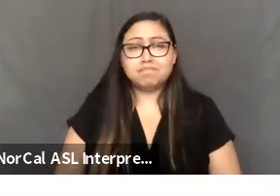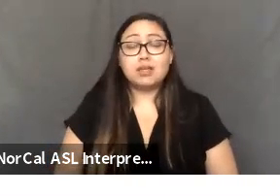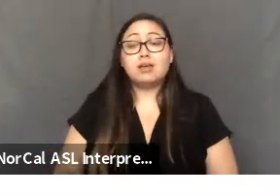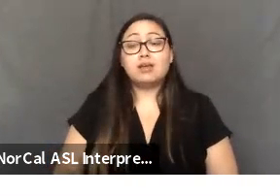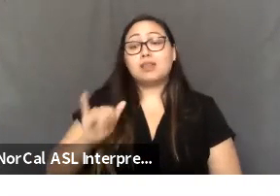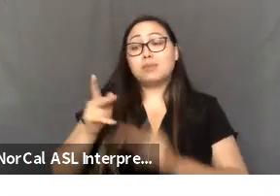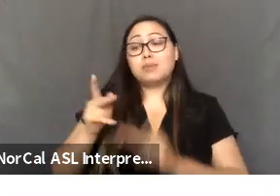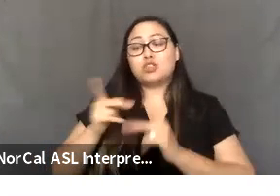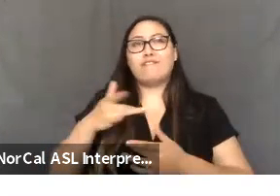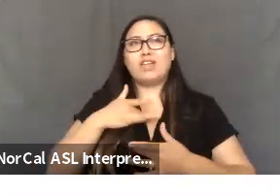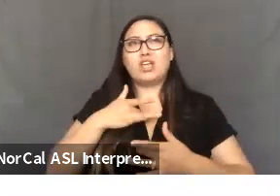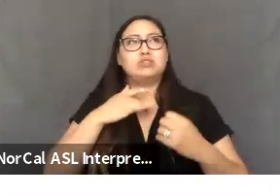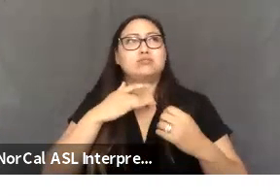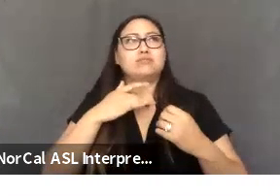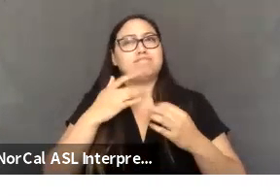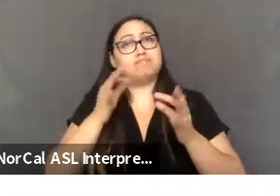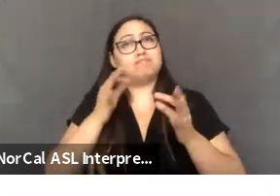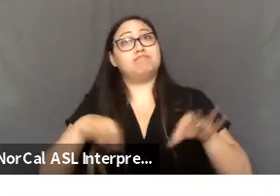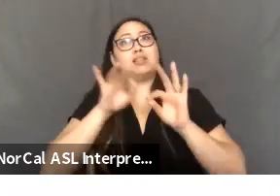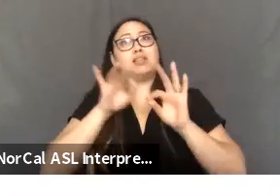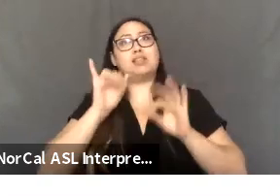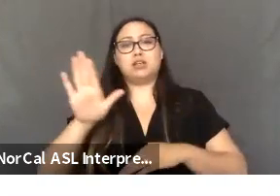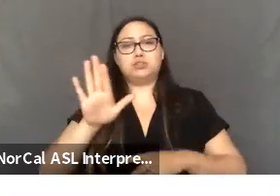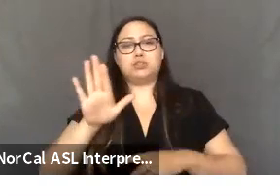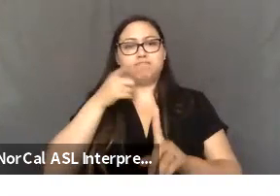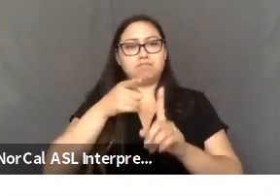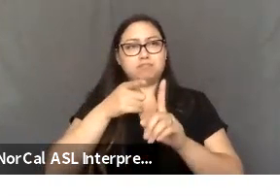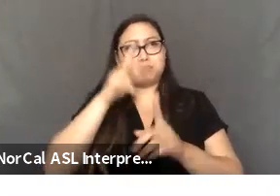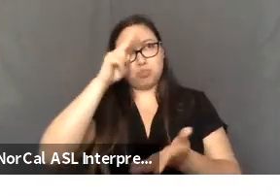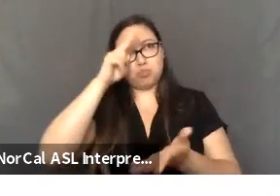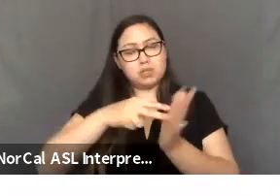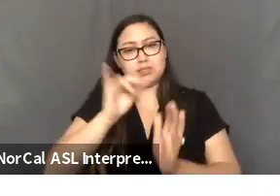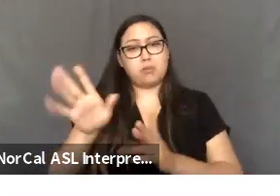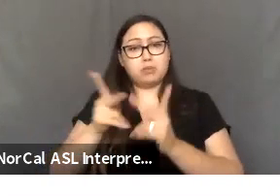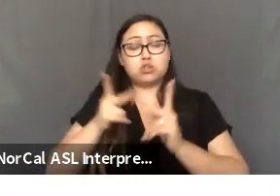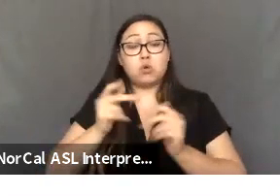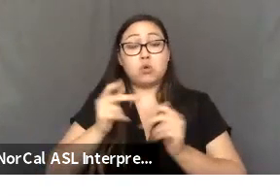main purpose of their position. And without these laws in place, they felt their hospital